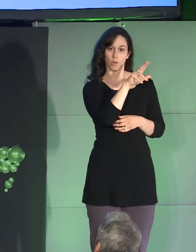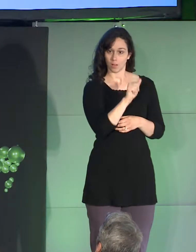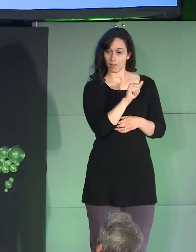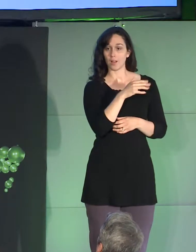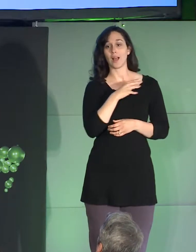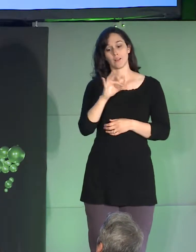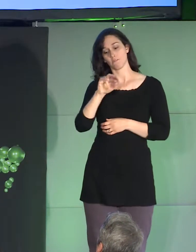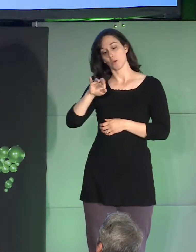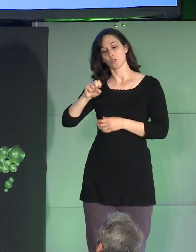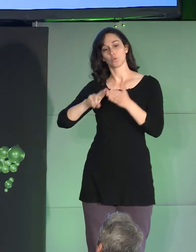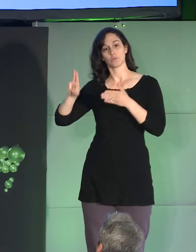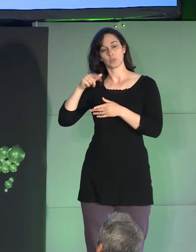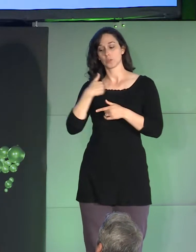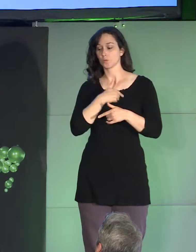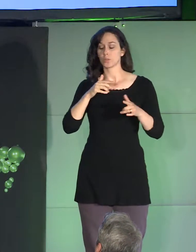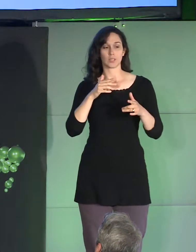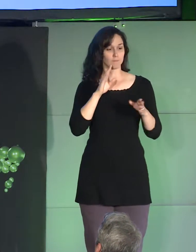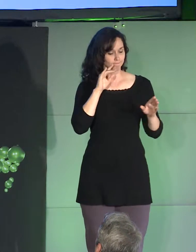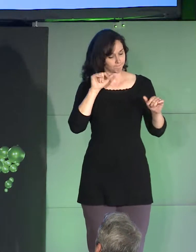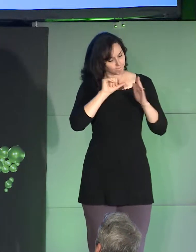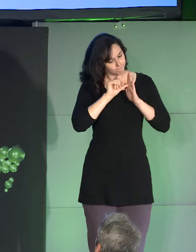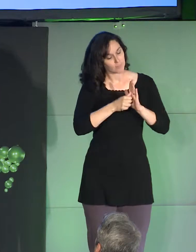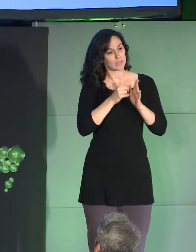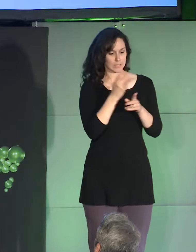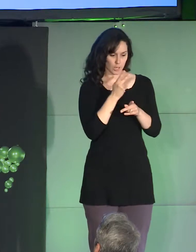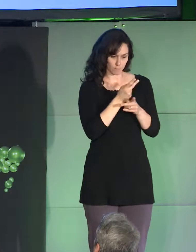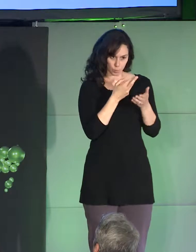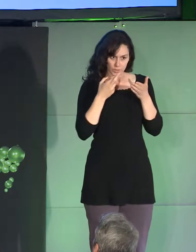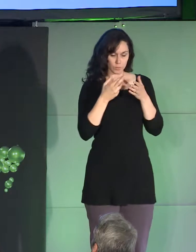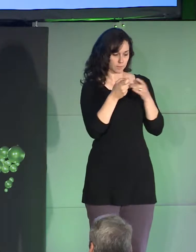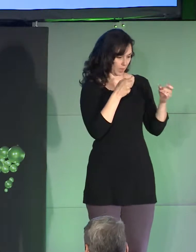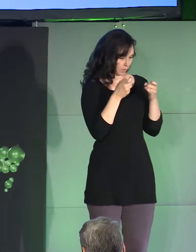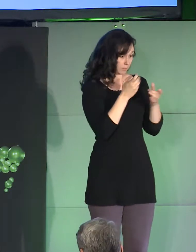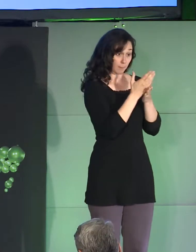this project has emphasized careful resource management in rural parts of Nicaragua during a severe drought.